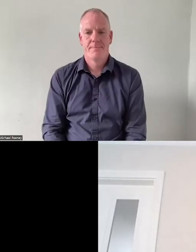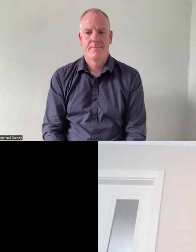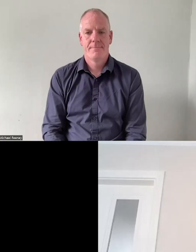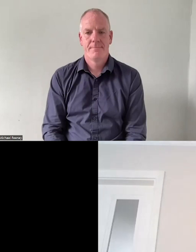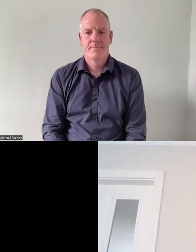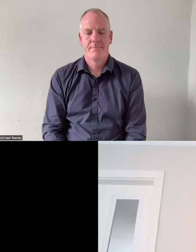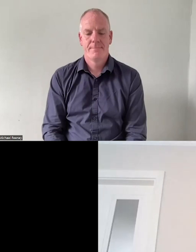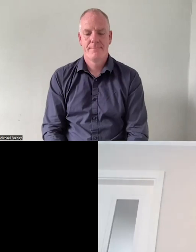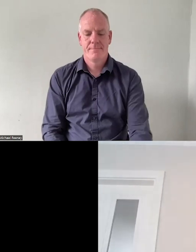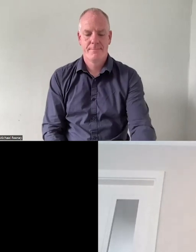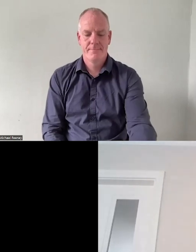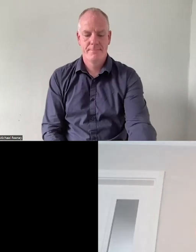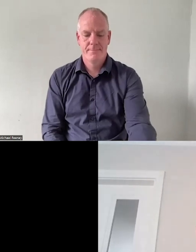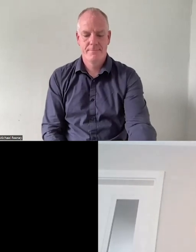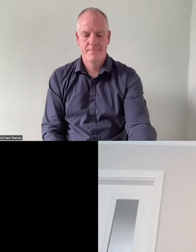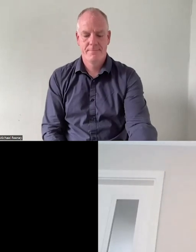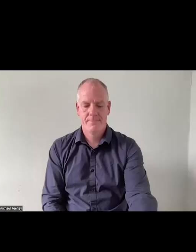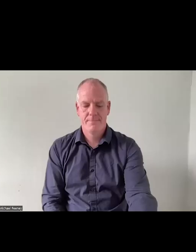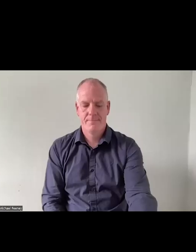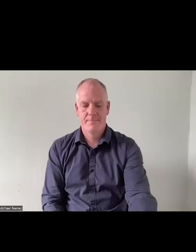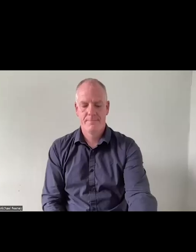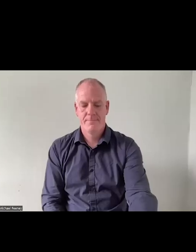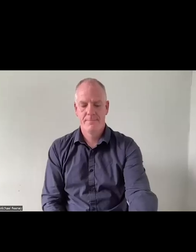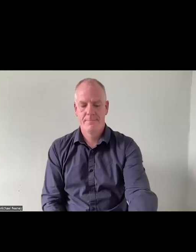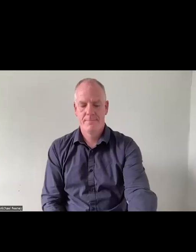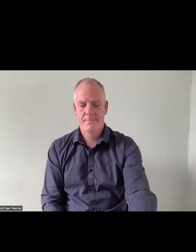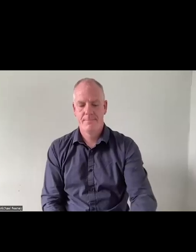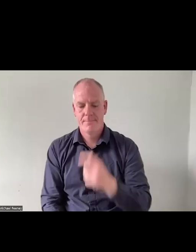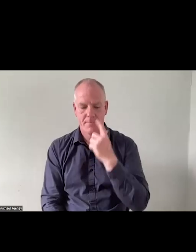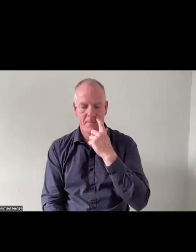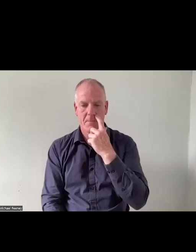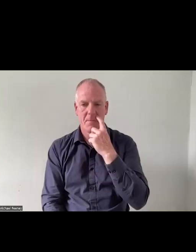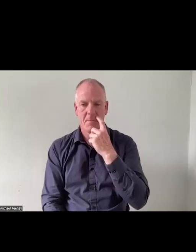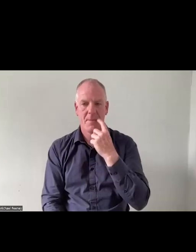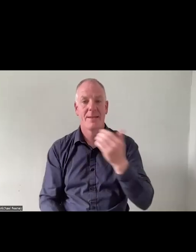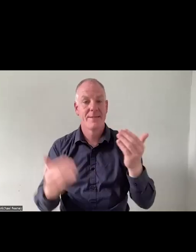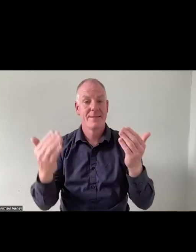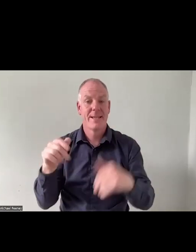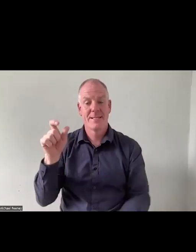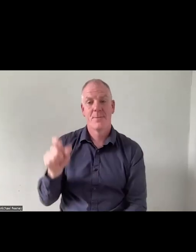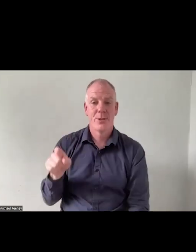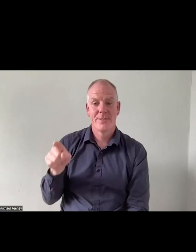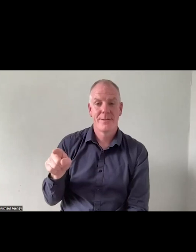Thank you so much, Tim. – No problem. Pleasure. We'll move on to our next speaker, if that's OK.